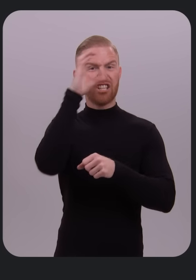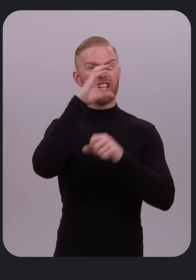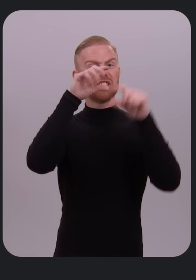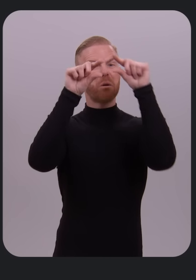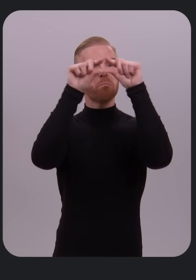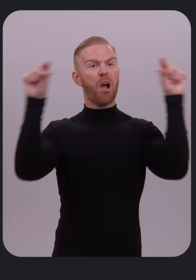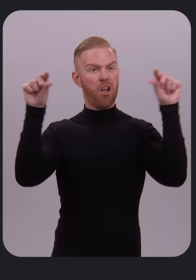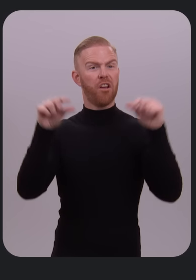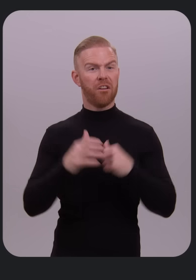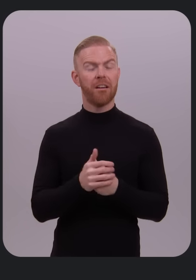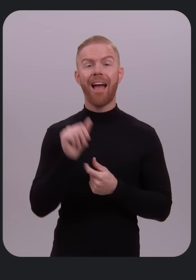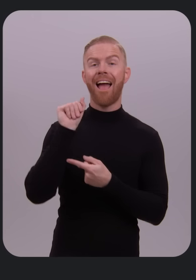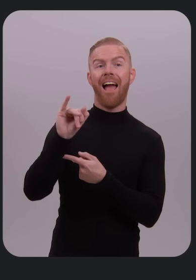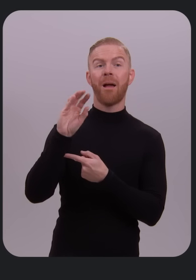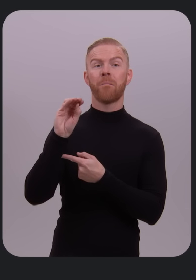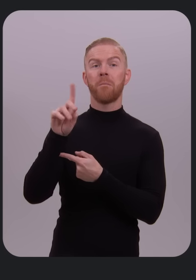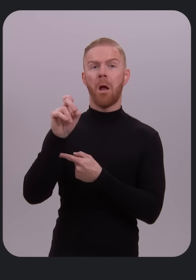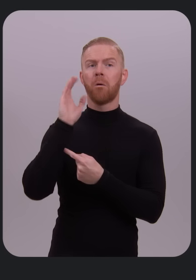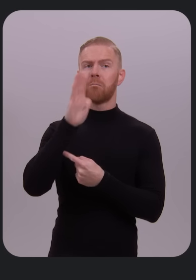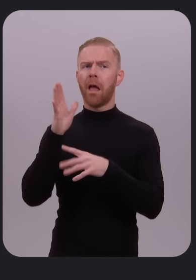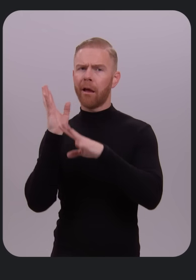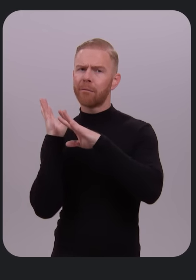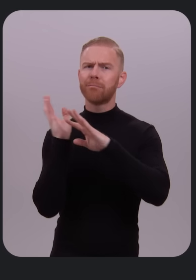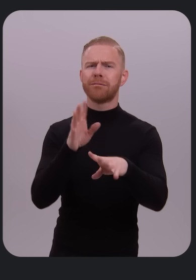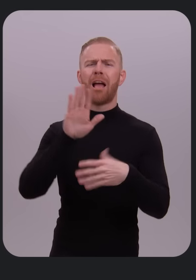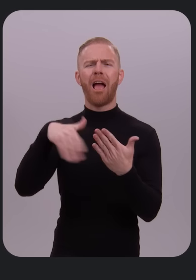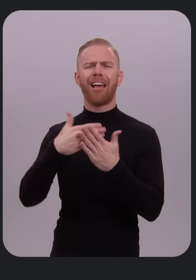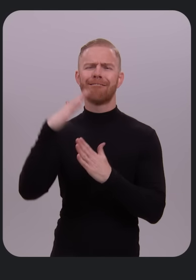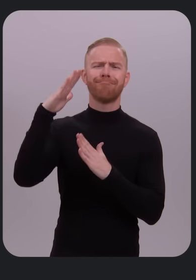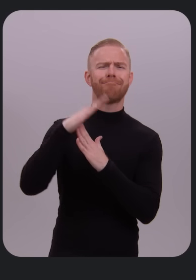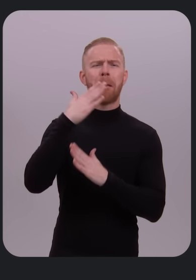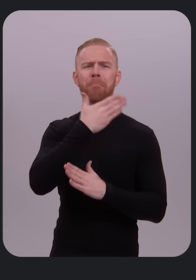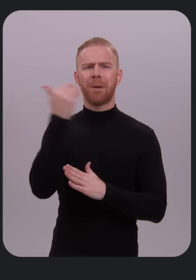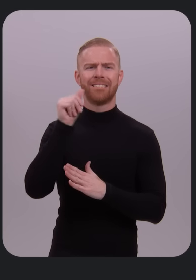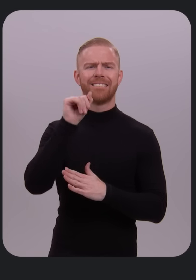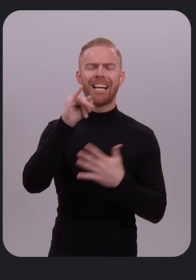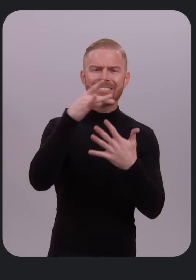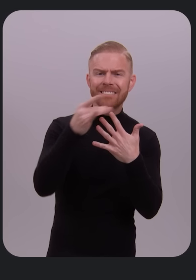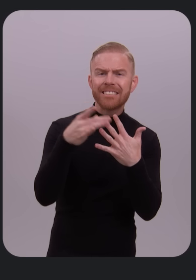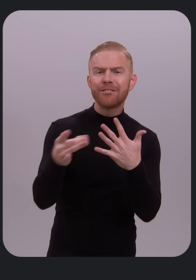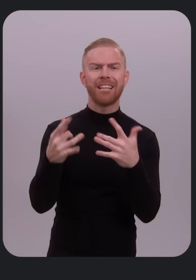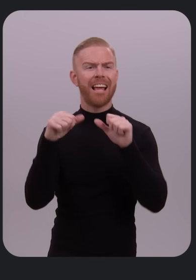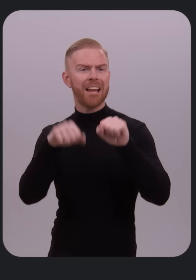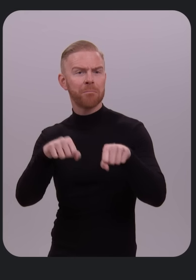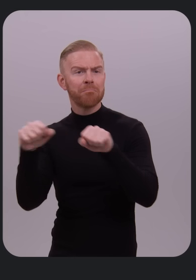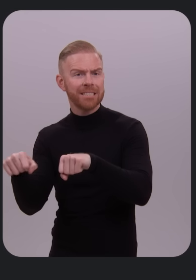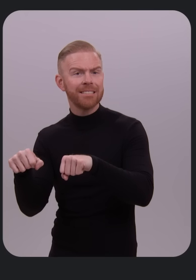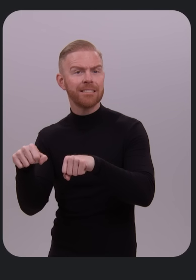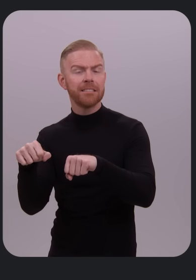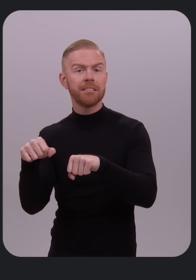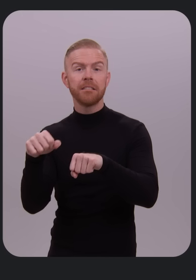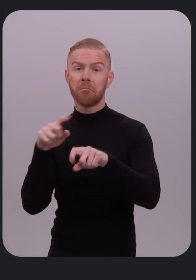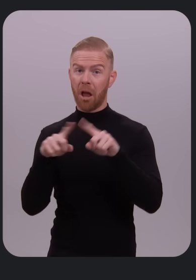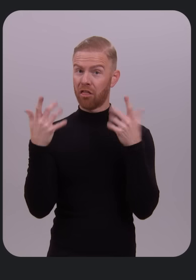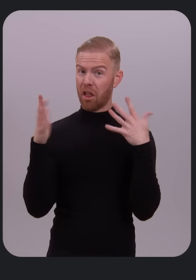AI Mode will be loaded up with all of our best AI features and capabilities, but it's even more than that.